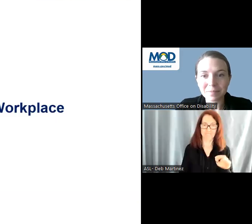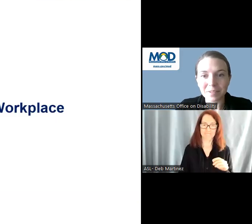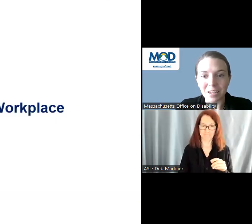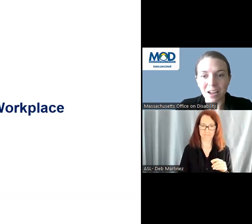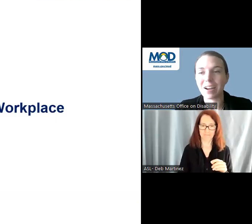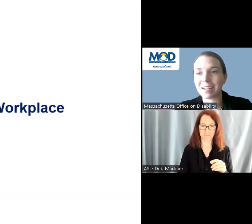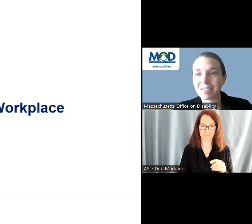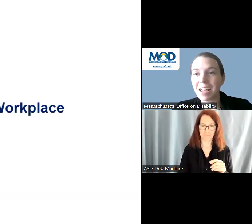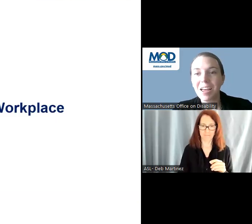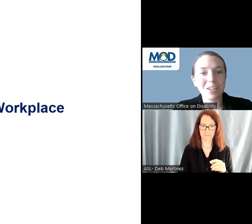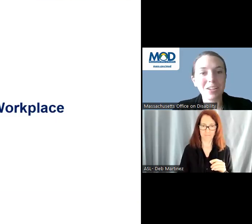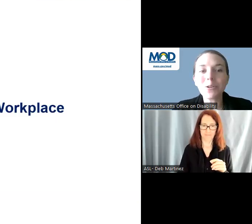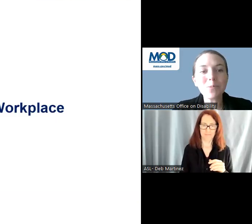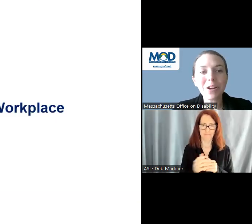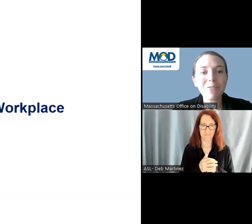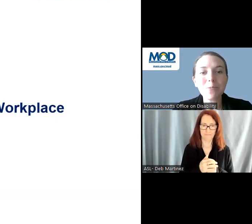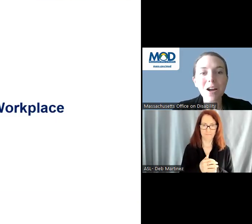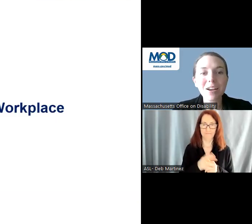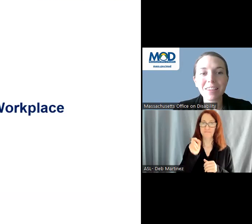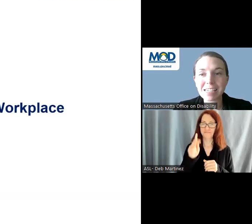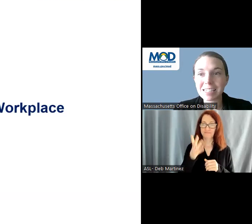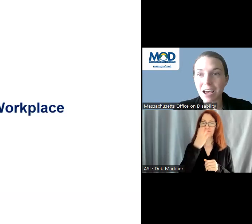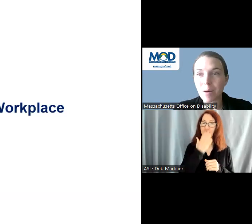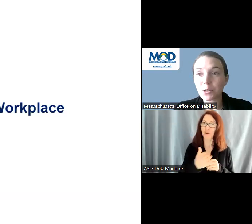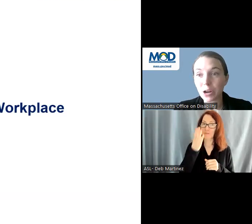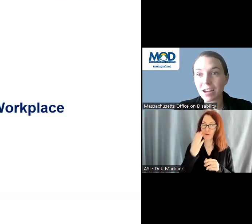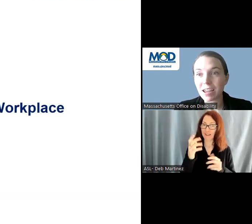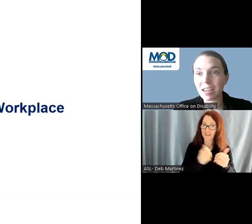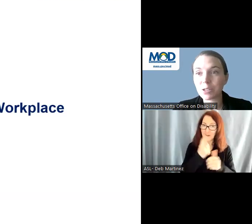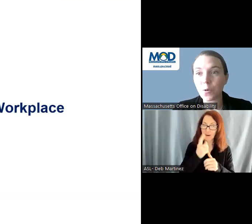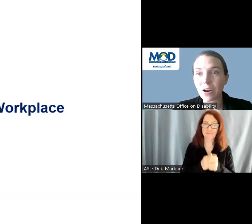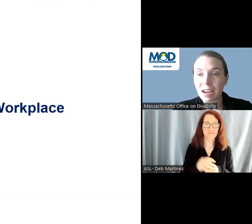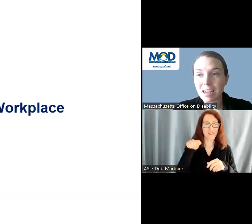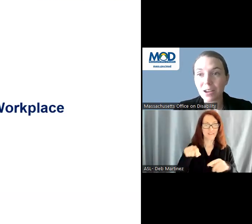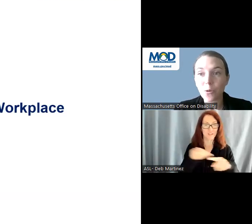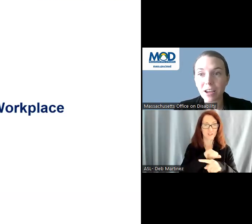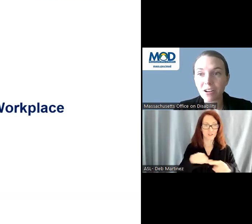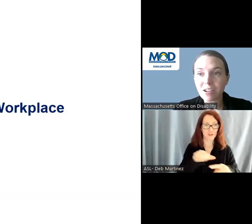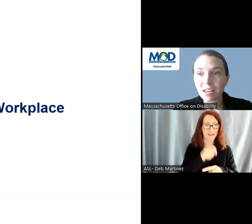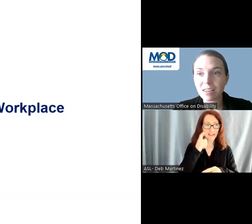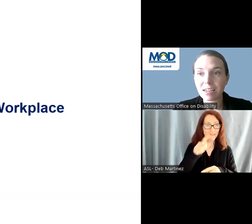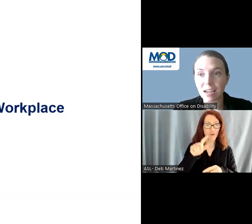All right so good morning everyone this training is for ADA coordinators in the